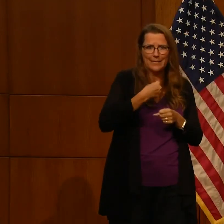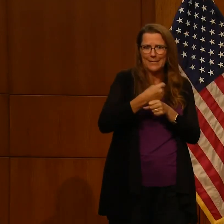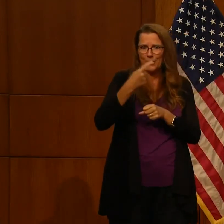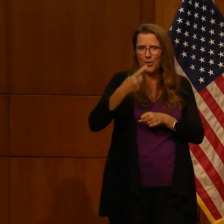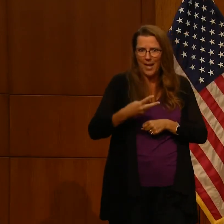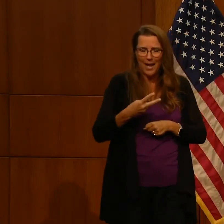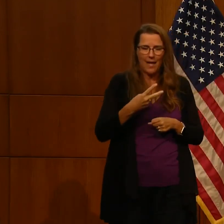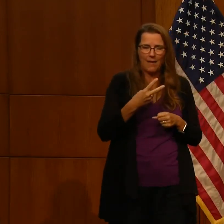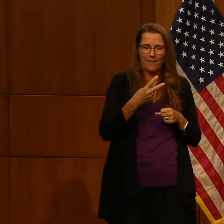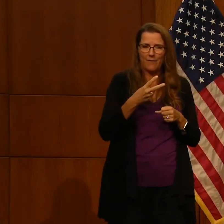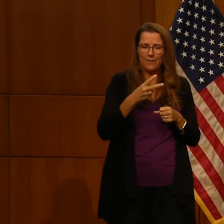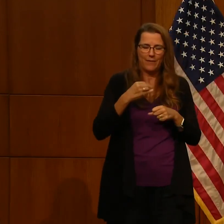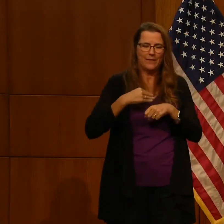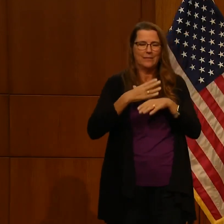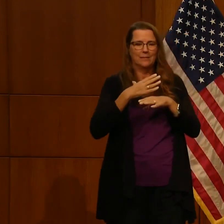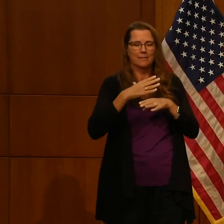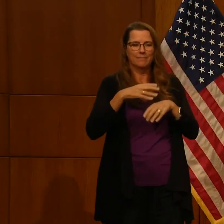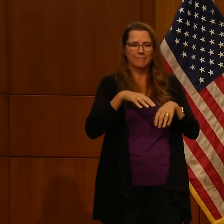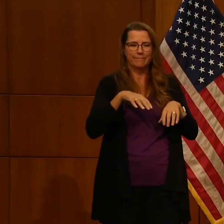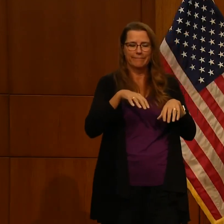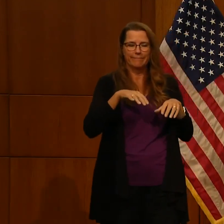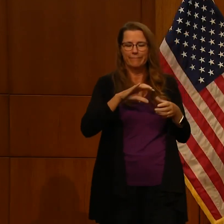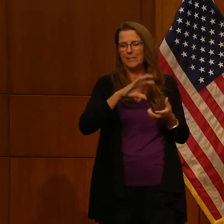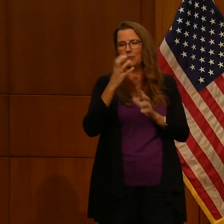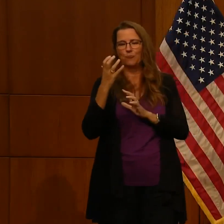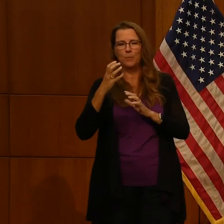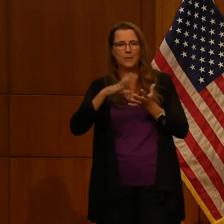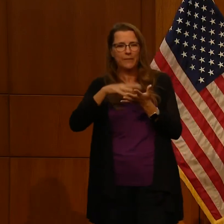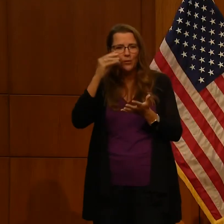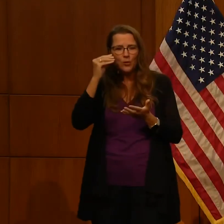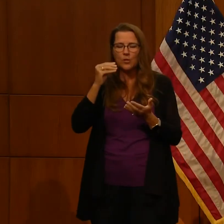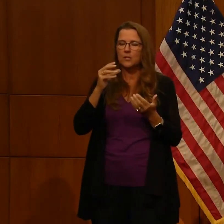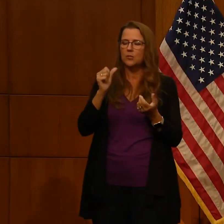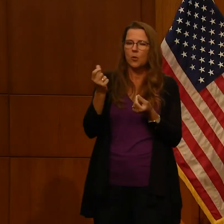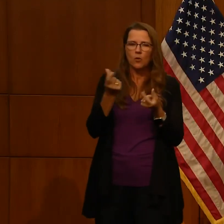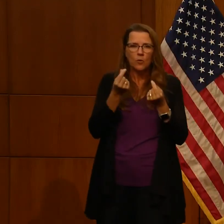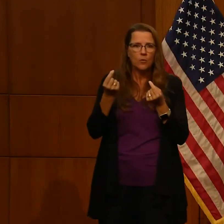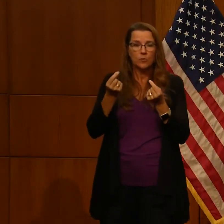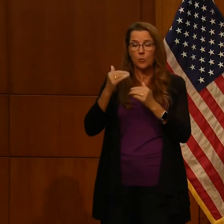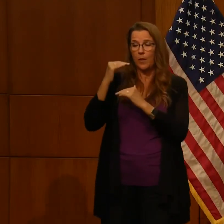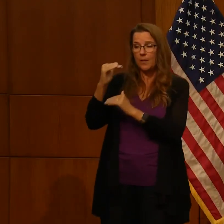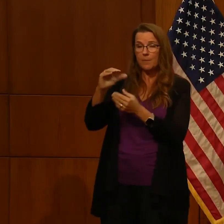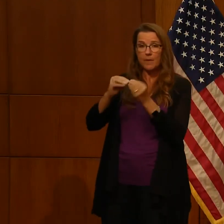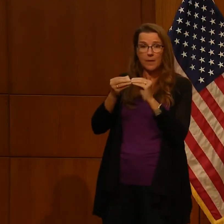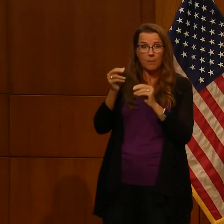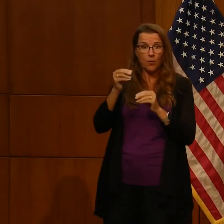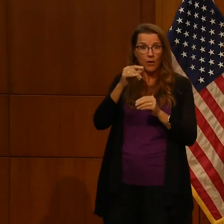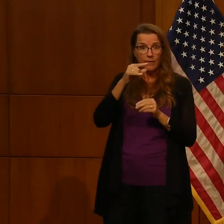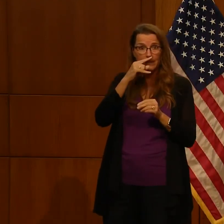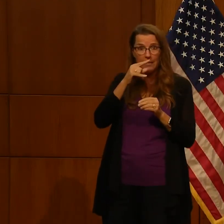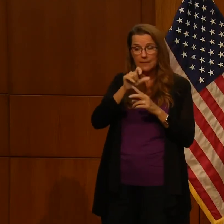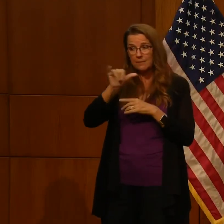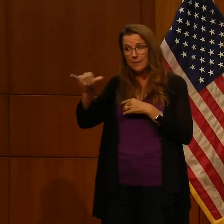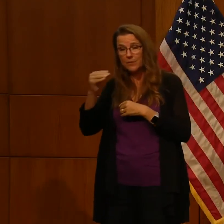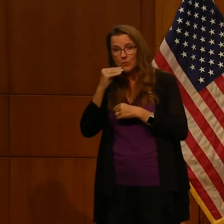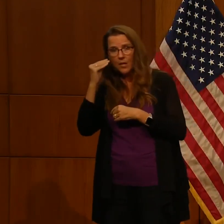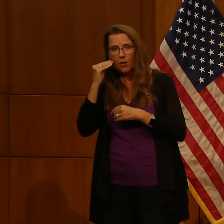LEARNING AND THE VERY BEST WAY. WE CAN LIMIT CORENTIN IS TO INCREASE VACCINATION, INCREASED